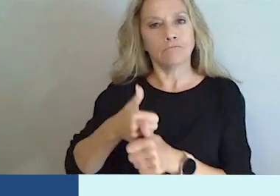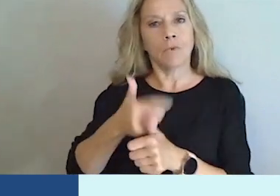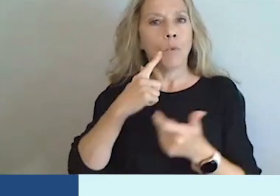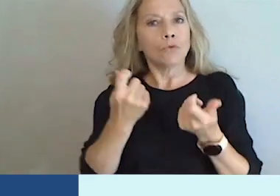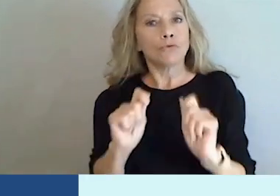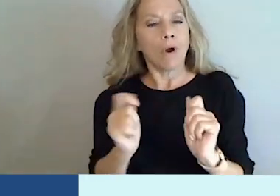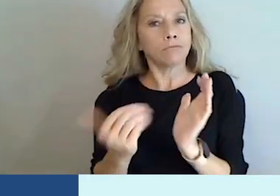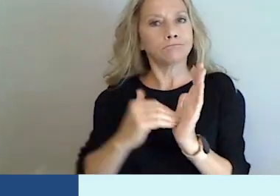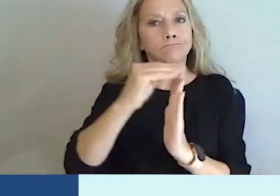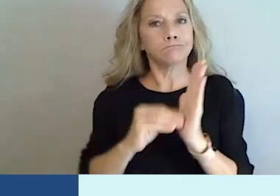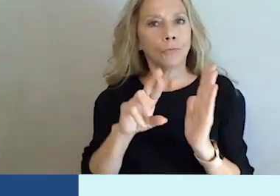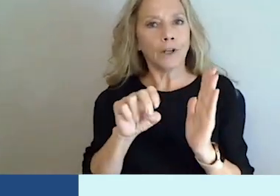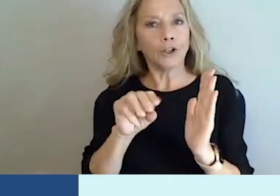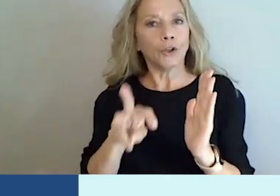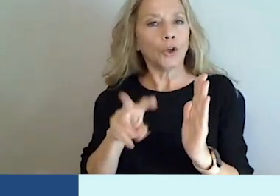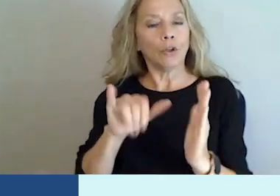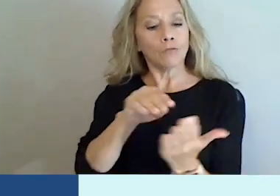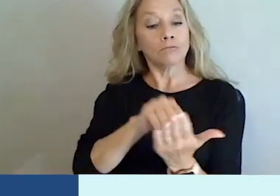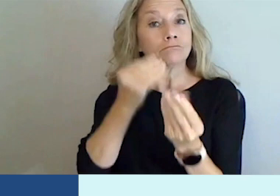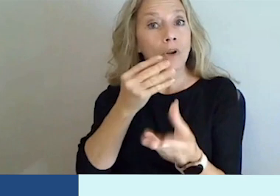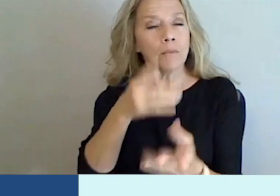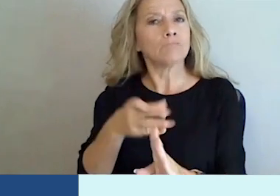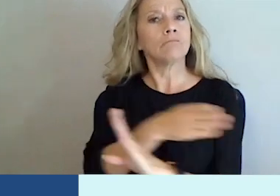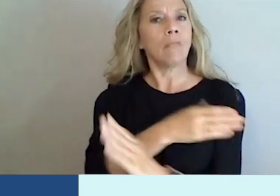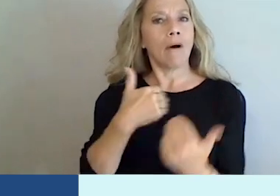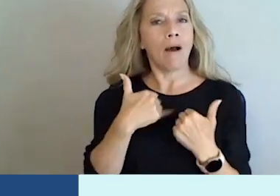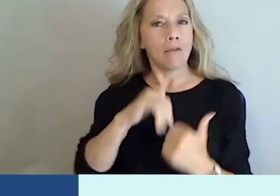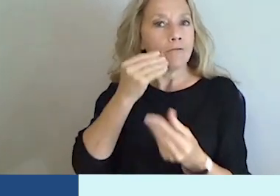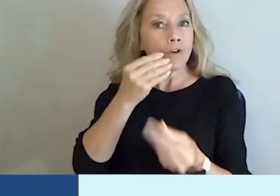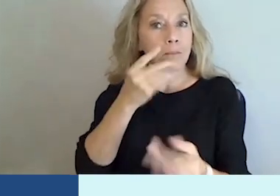existing information. If we don’t have the information we need to automatically renew